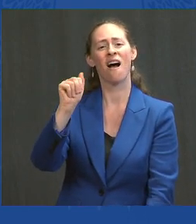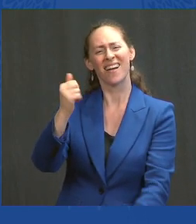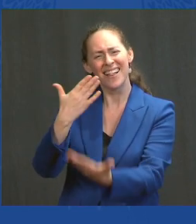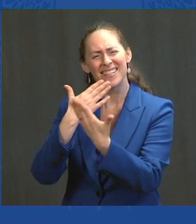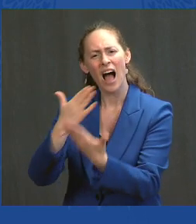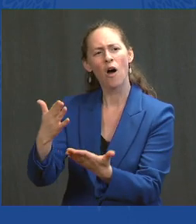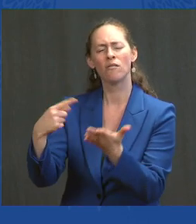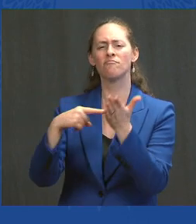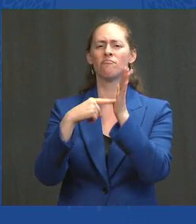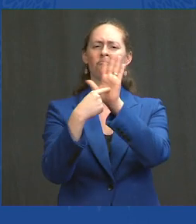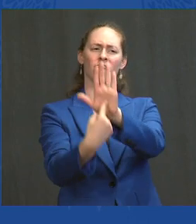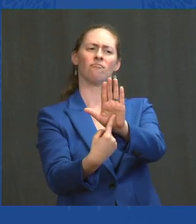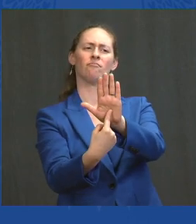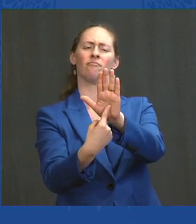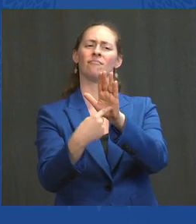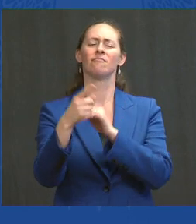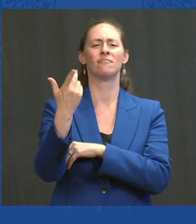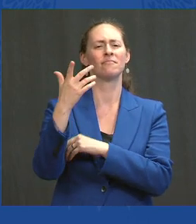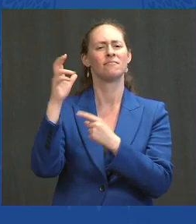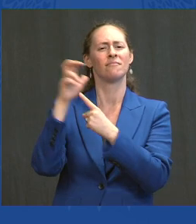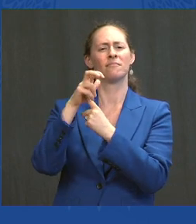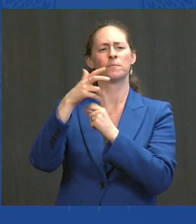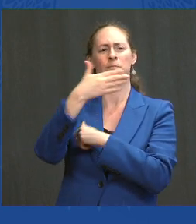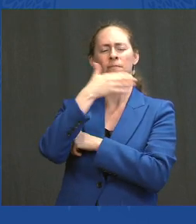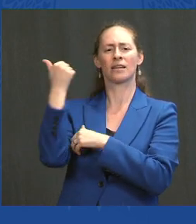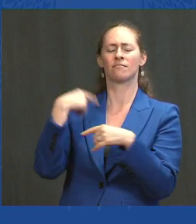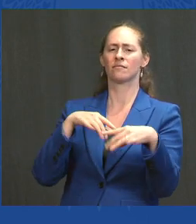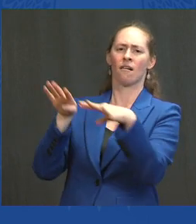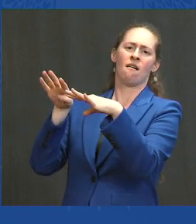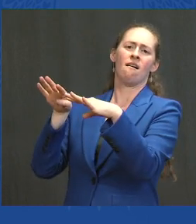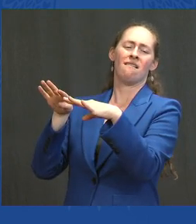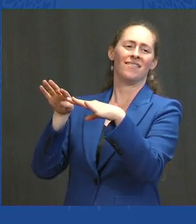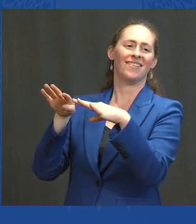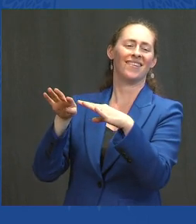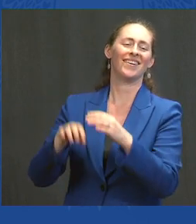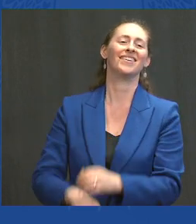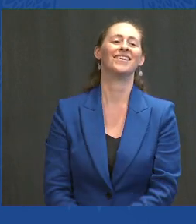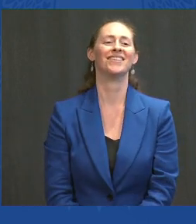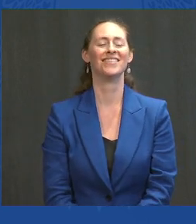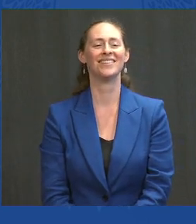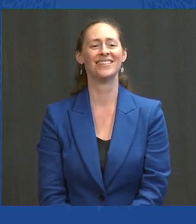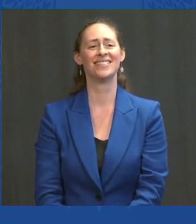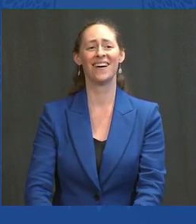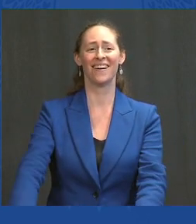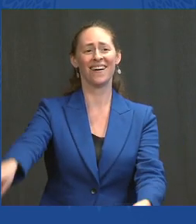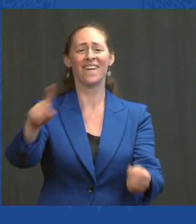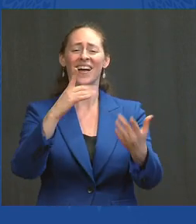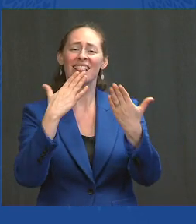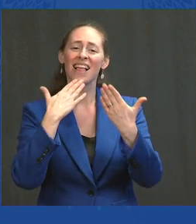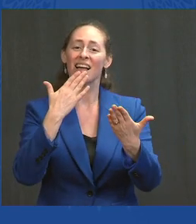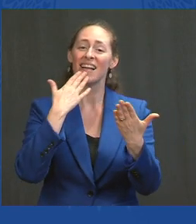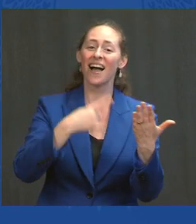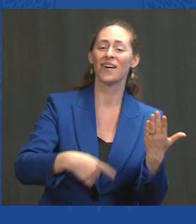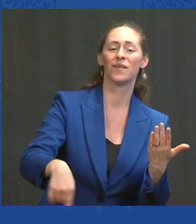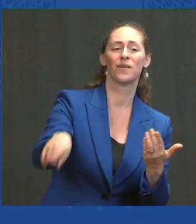the very best of all of us. Thank you all in this room. Thank you, again. This is America.